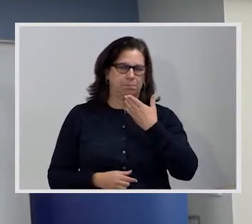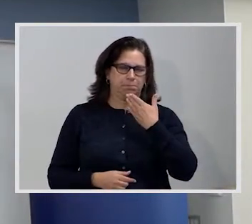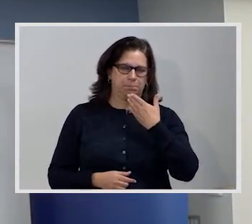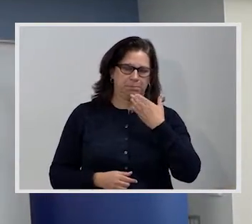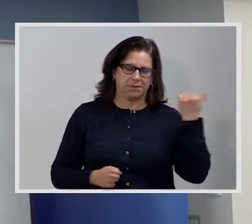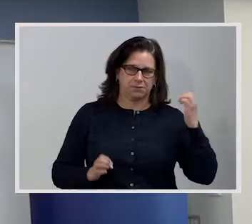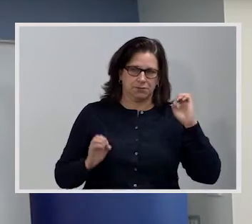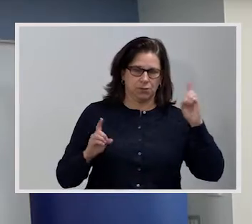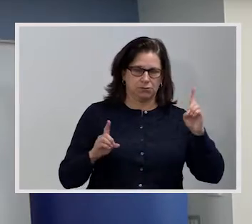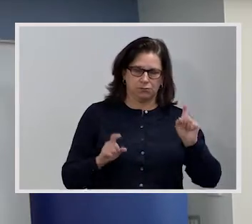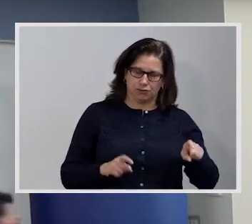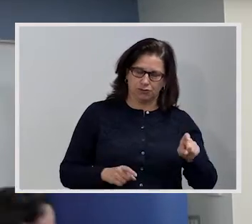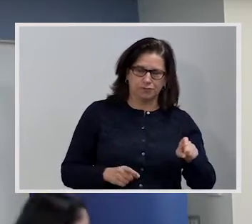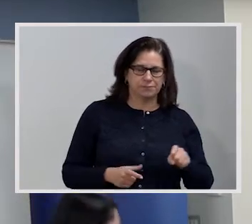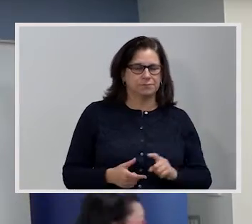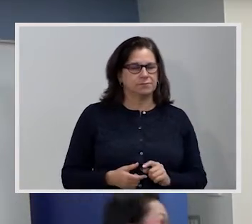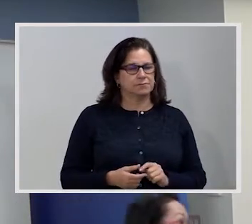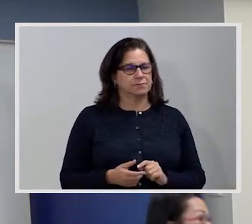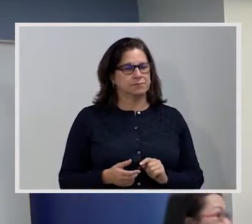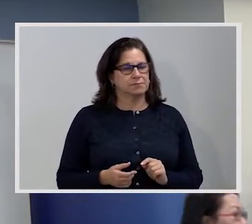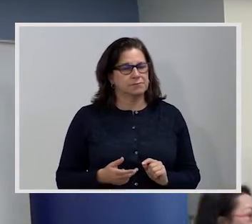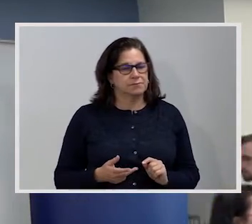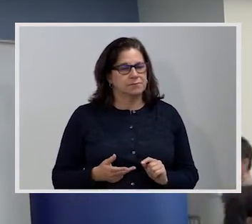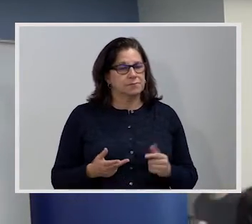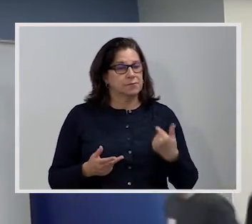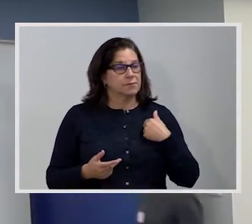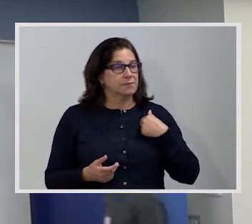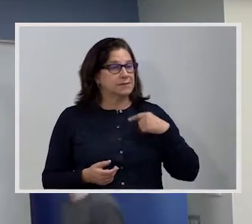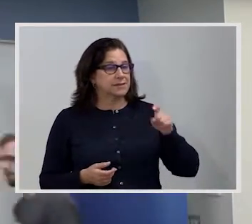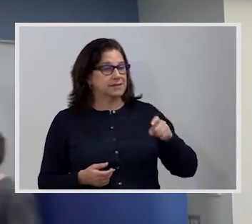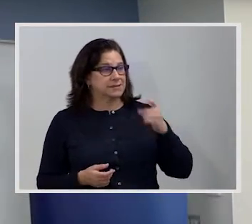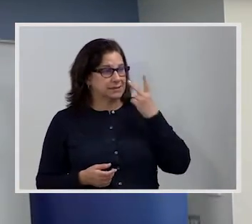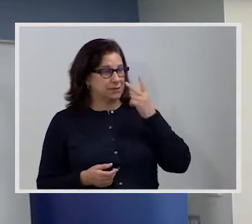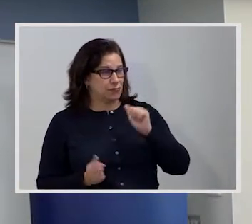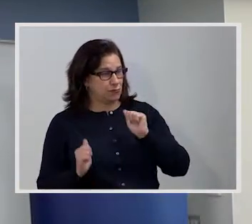TO GET WORLD CLASS EDUCATIONS TO THEY CAN BE HEALTHY, HAPPY AND